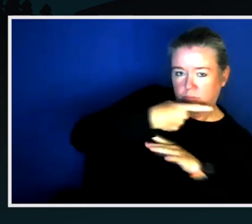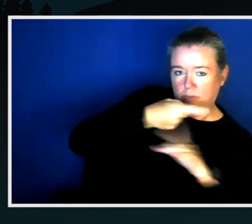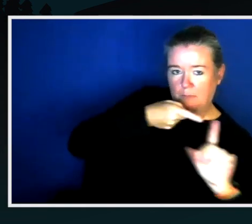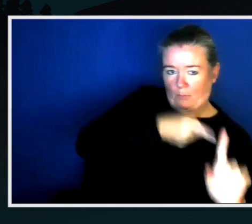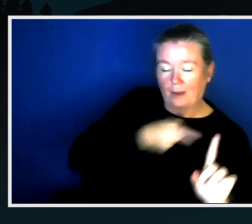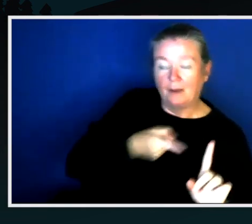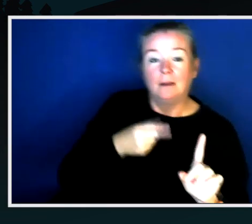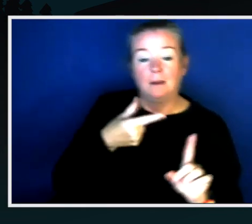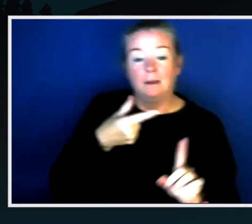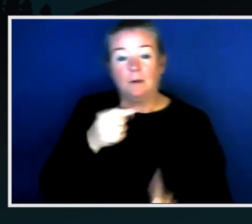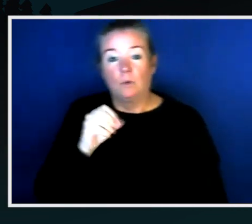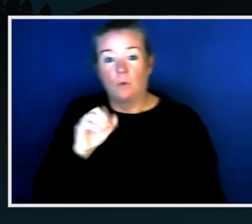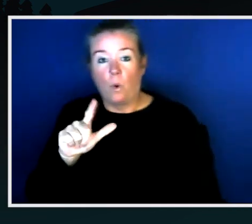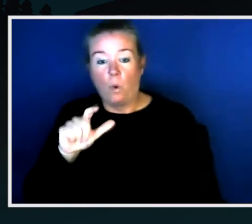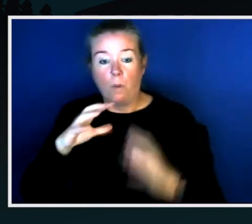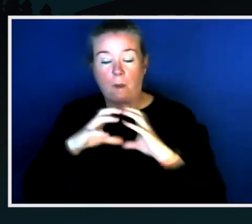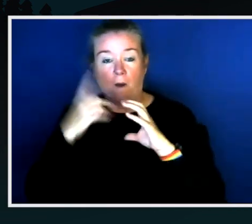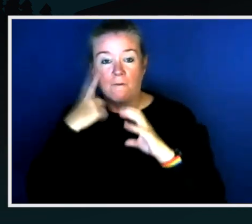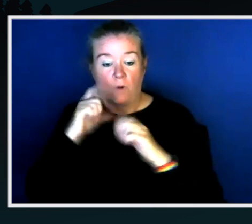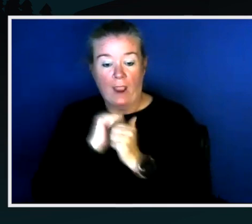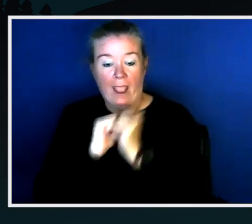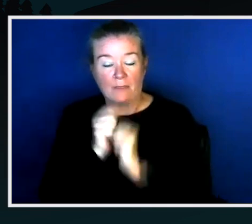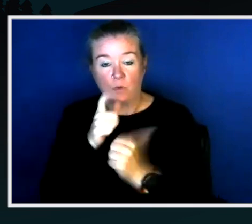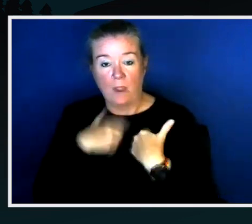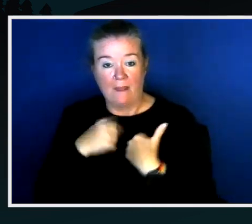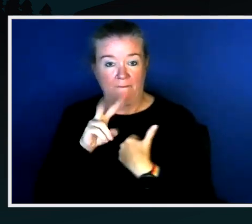Goalball is specifically designed for athletes with visual impairments.